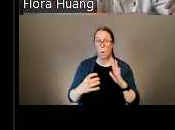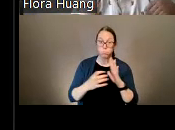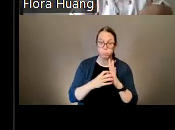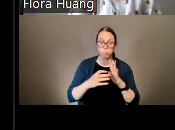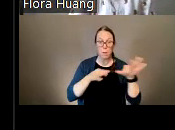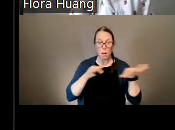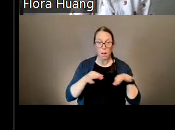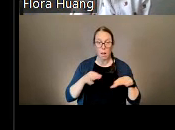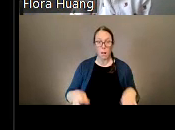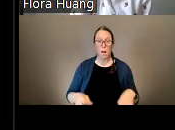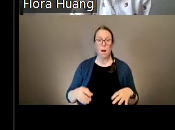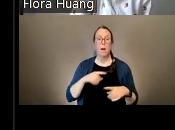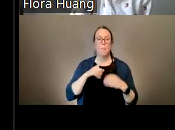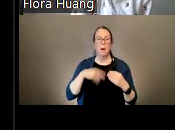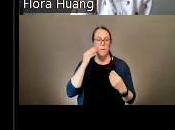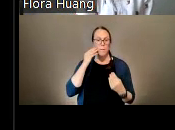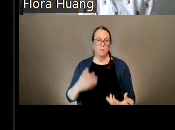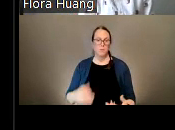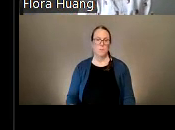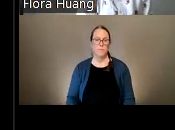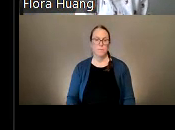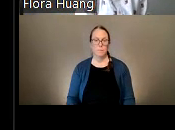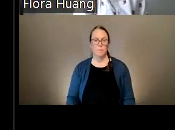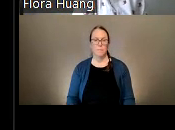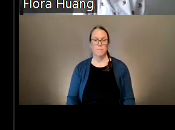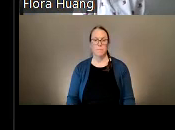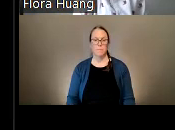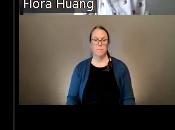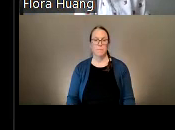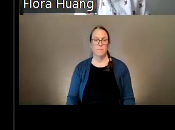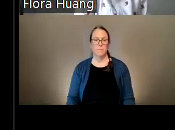into touching up reading order and editing tags.